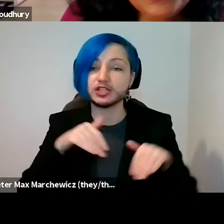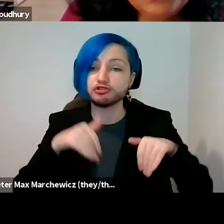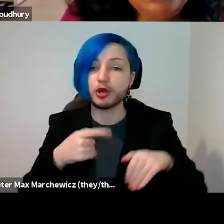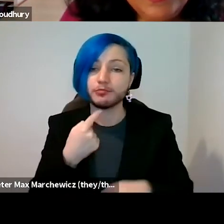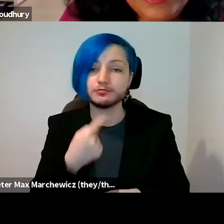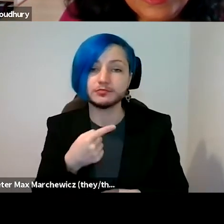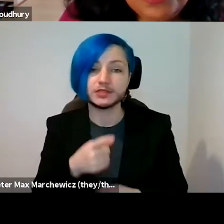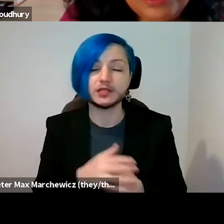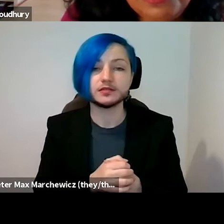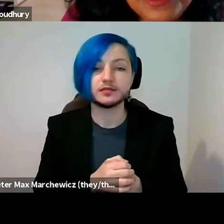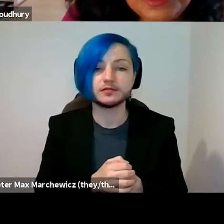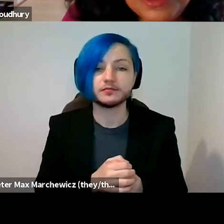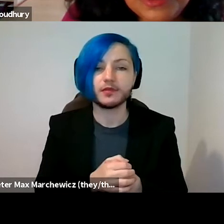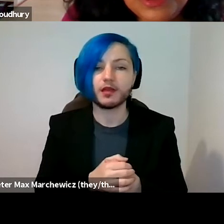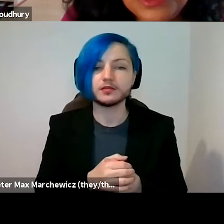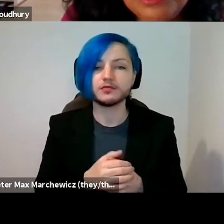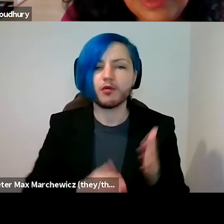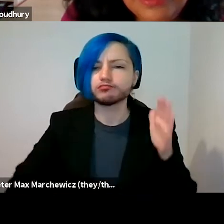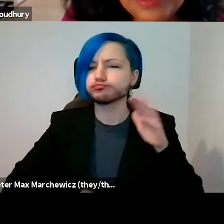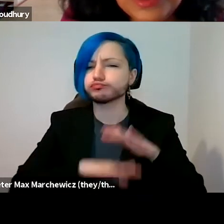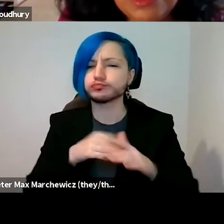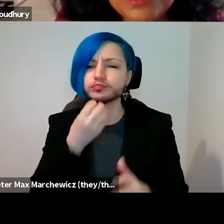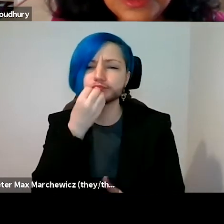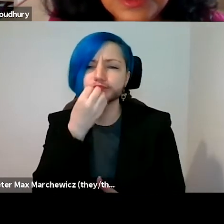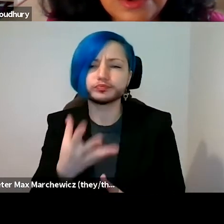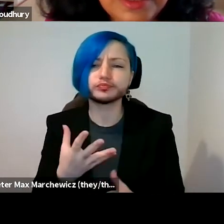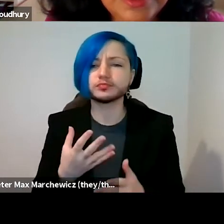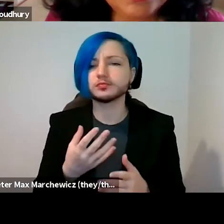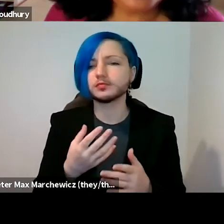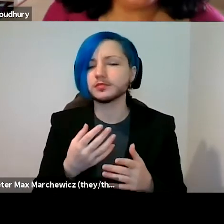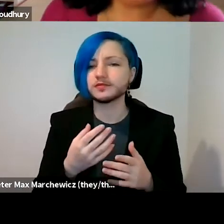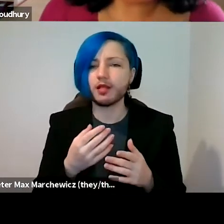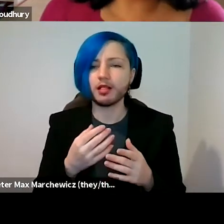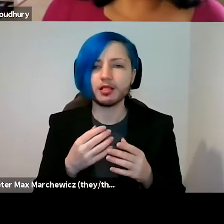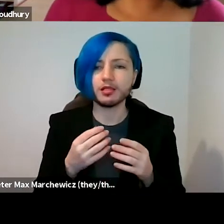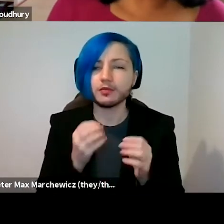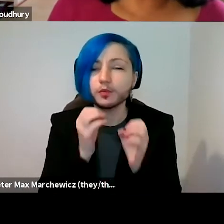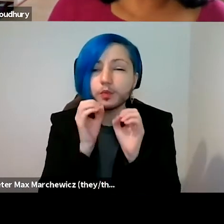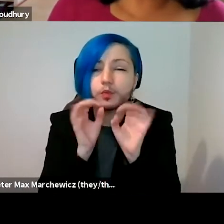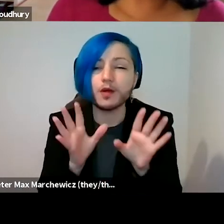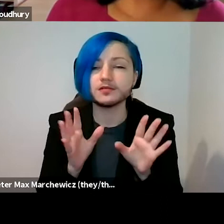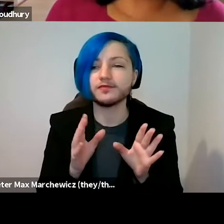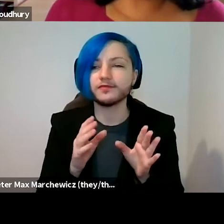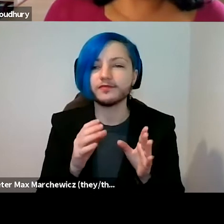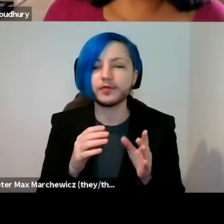it is replete with fine specimens of elegant novelties of the East, and it also highlights the availability